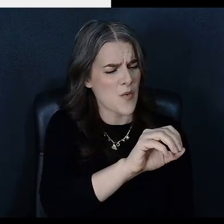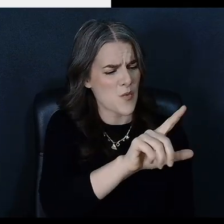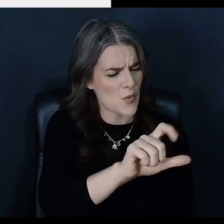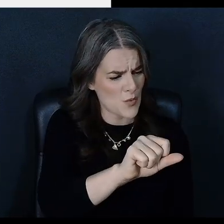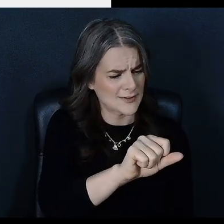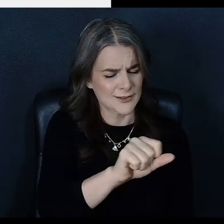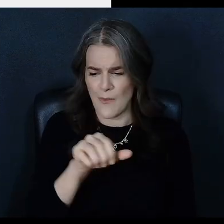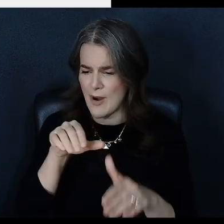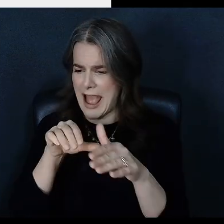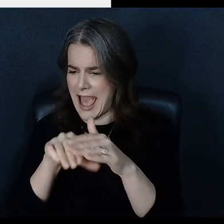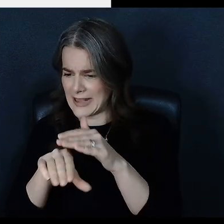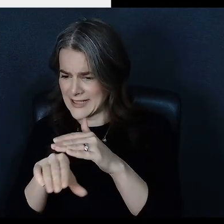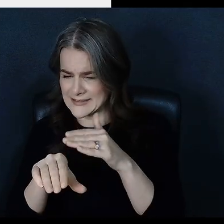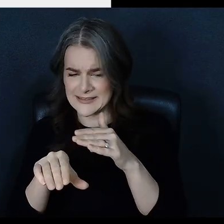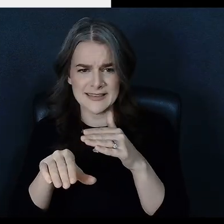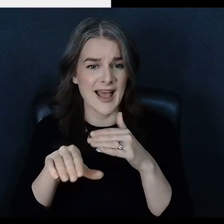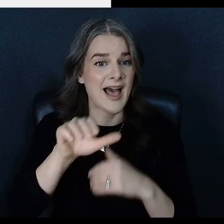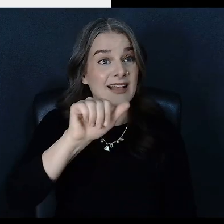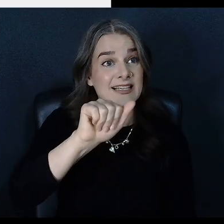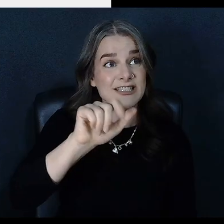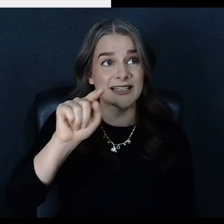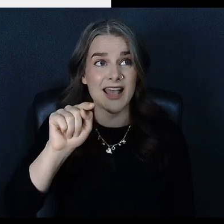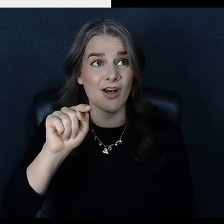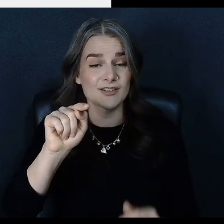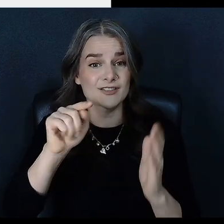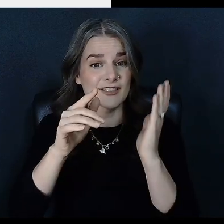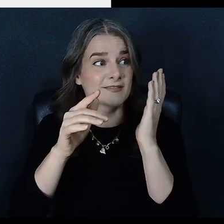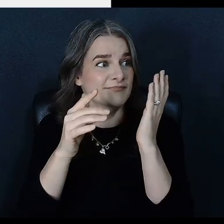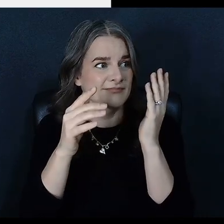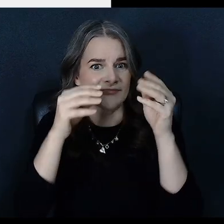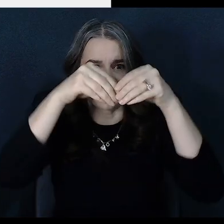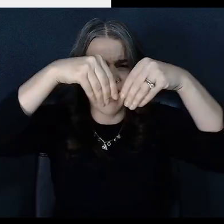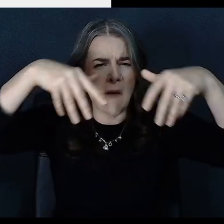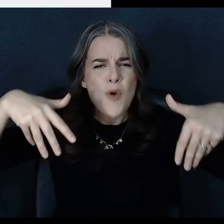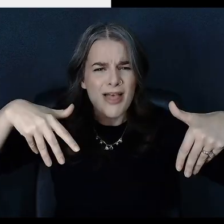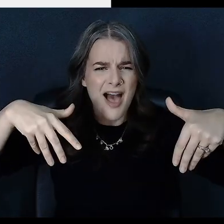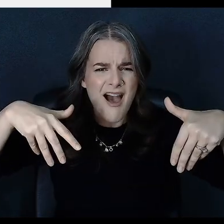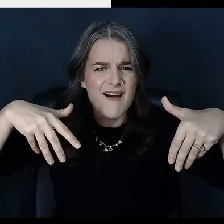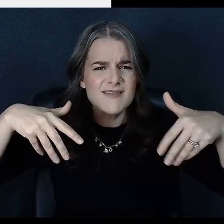is one of these umbrella areas where it touches everything.